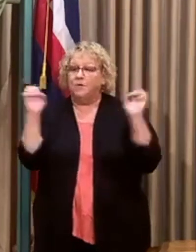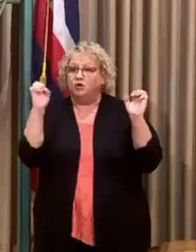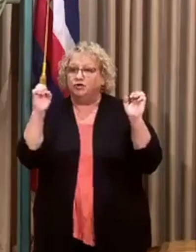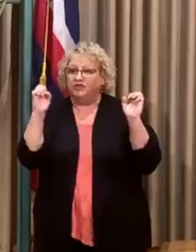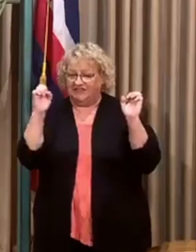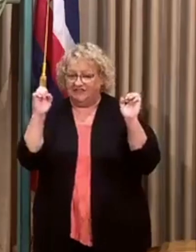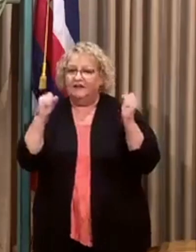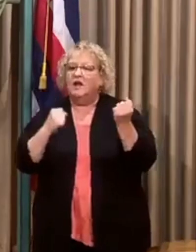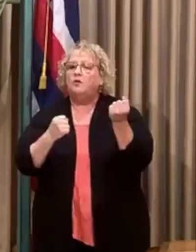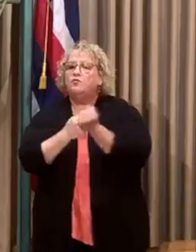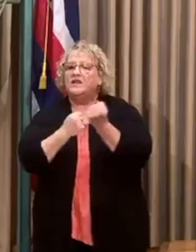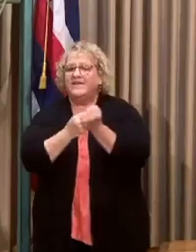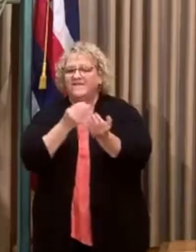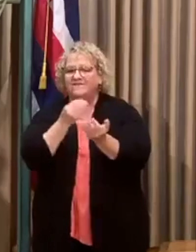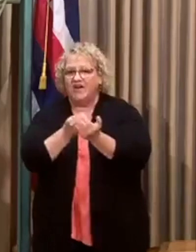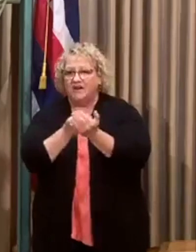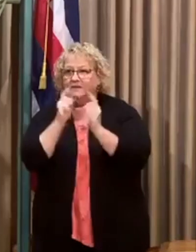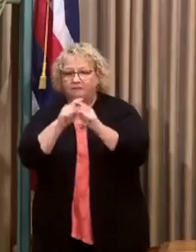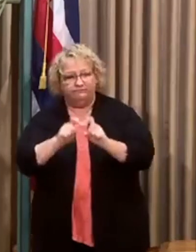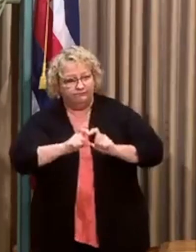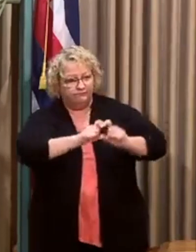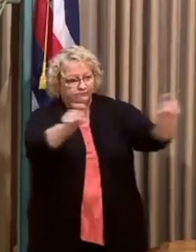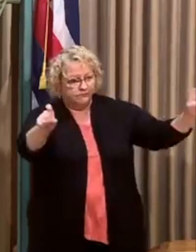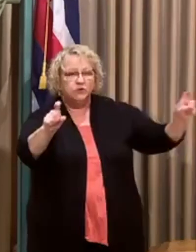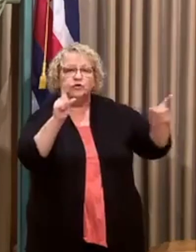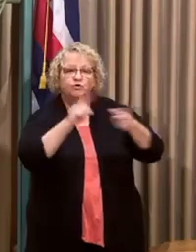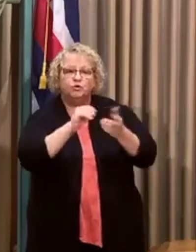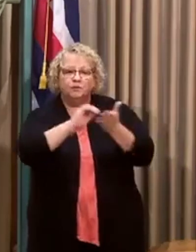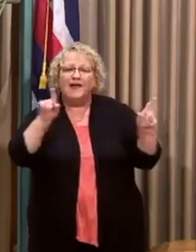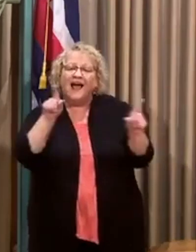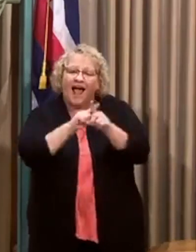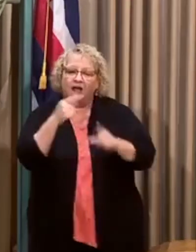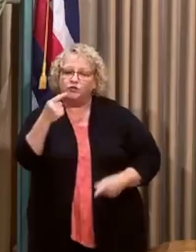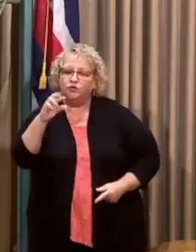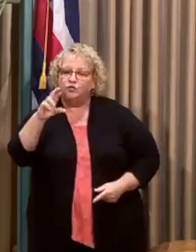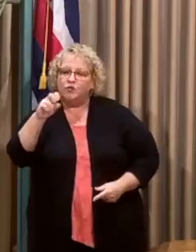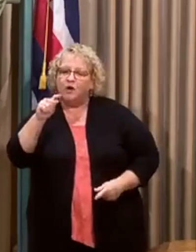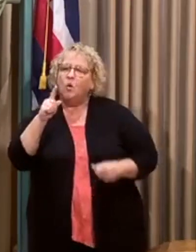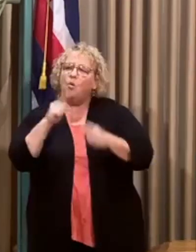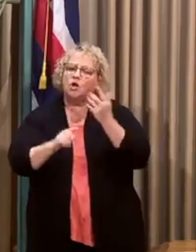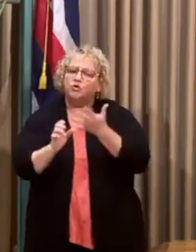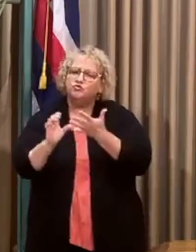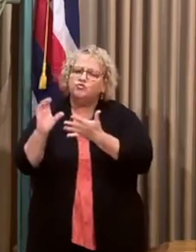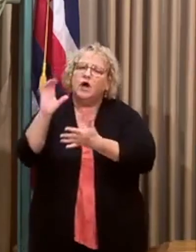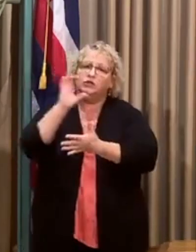must be distributed to students as grants. What is the criteria for students to receive those funds?